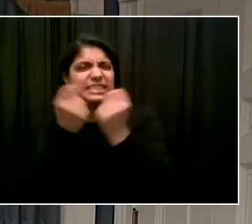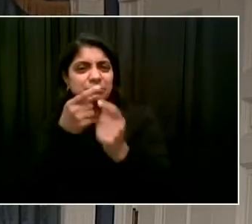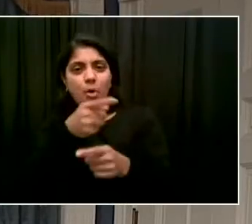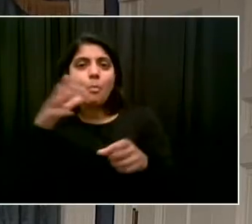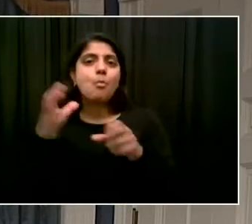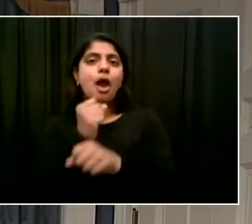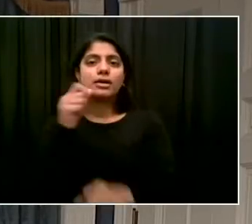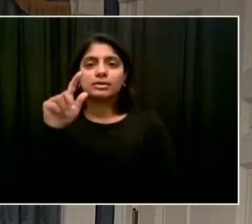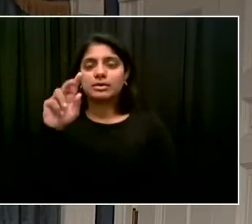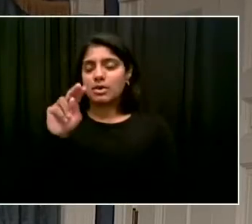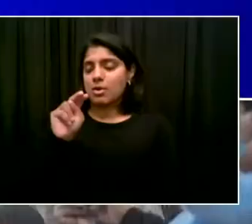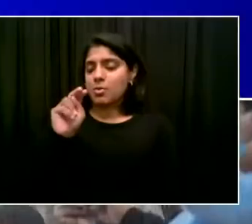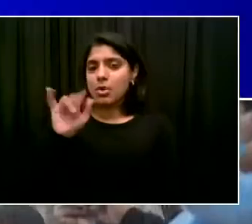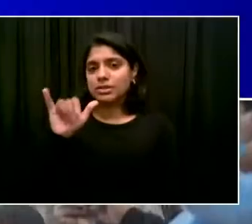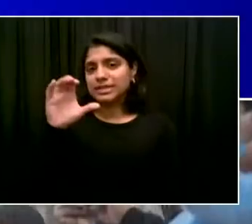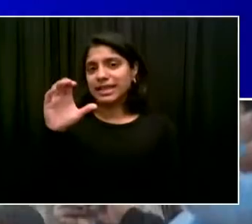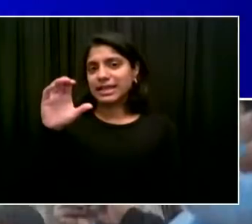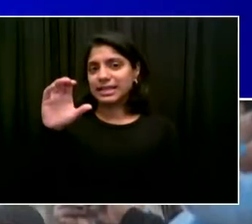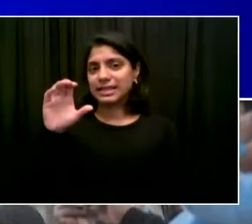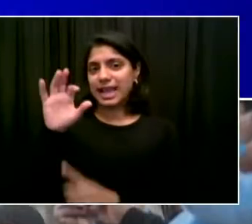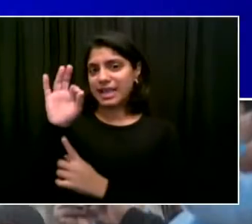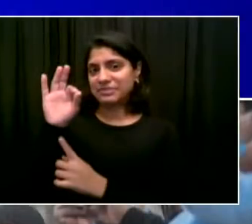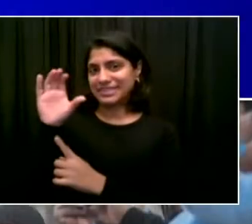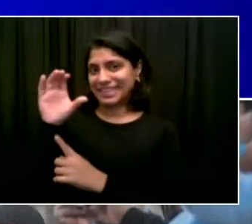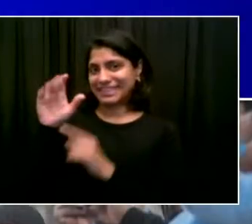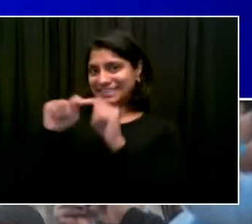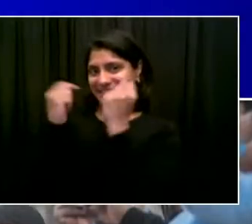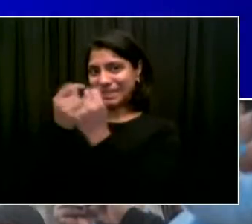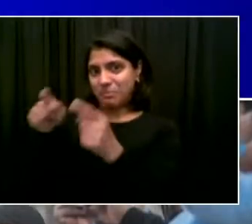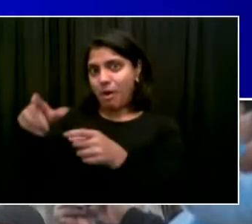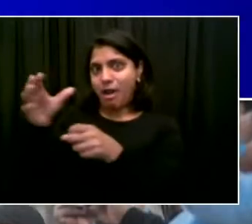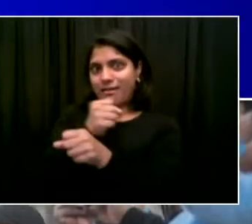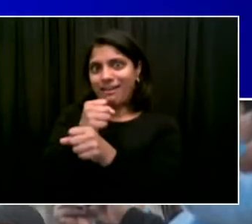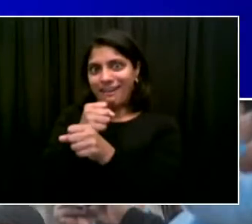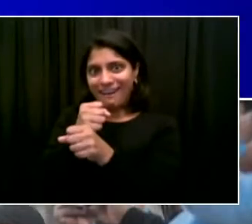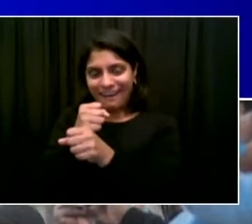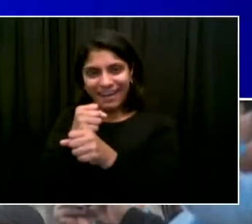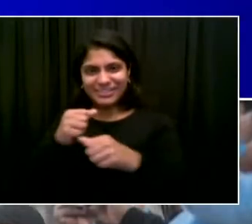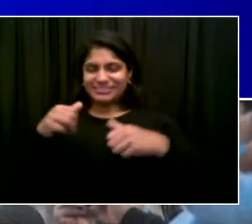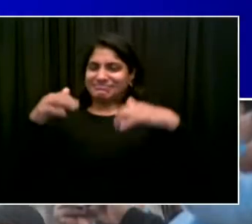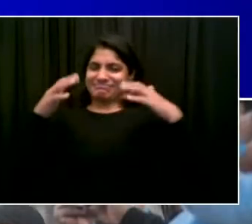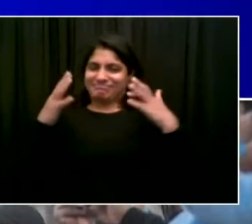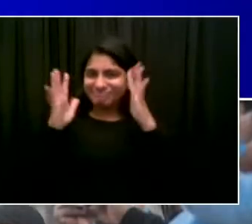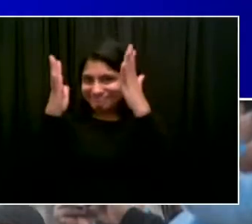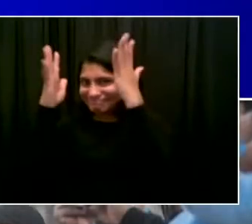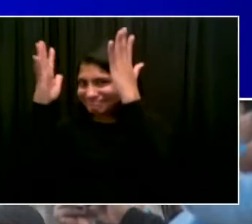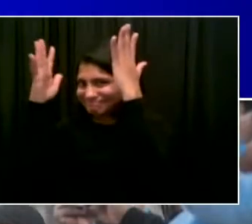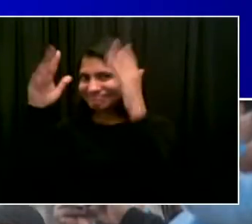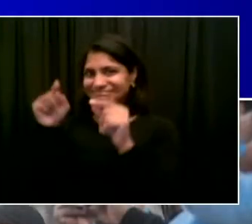OUR TEAM BROUGHT HOME A CHAMPIONSHIP FOR NEW YORK CITY, NEW YORK CITY FOOTBALL CLUB,